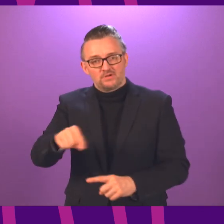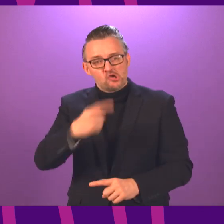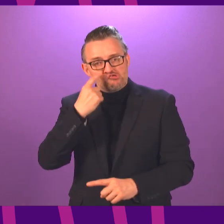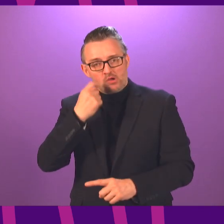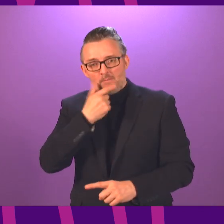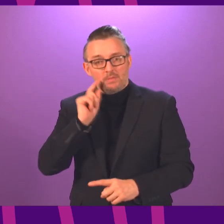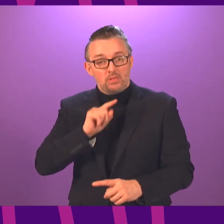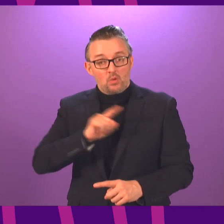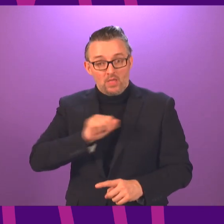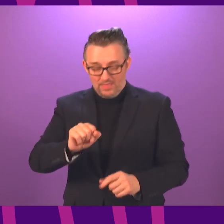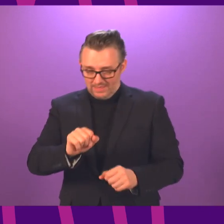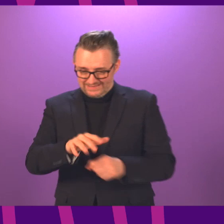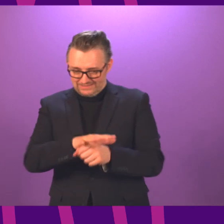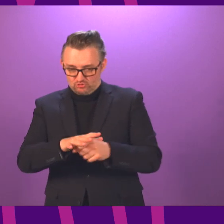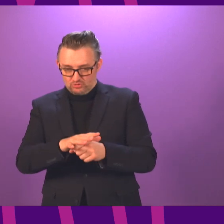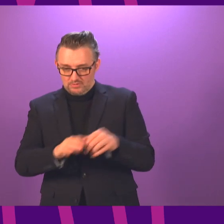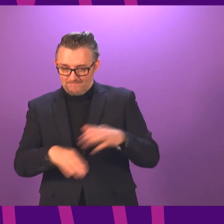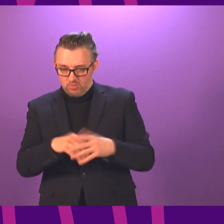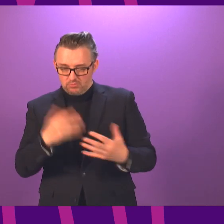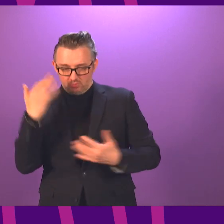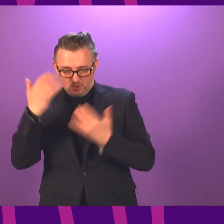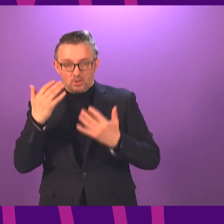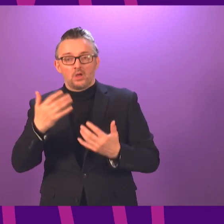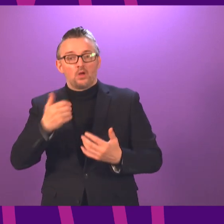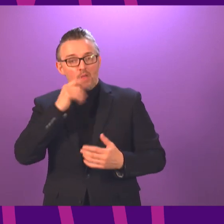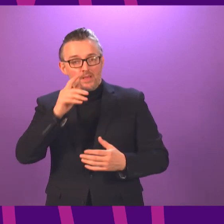circumstances have been fully considered and that they will now be prioritised for vaccination?